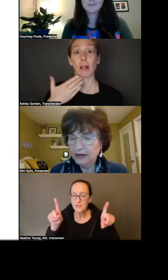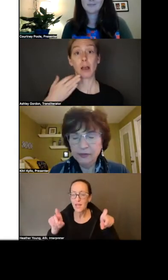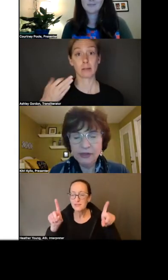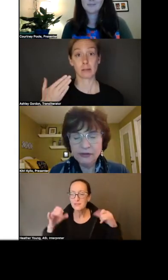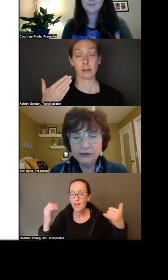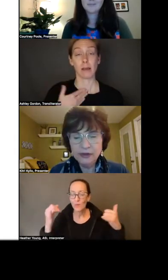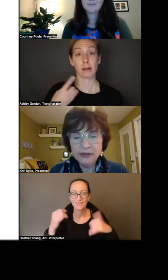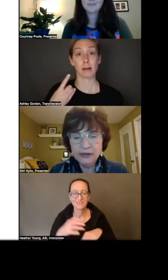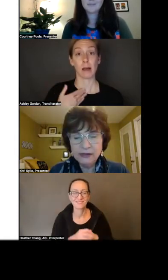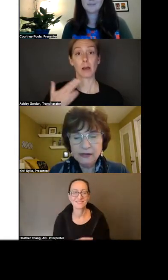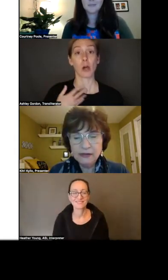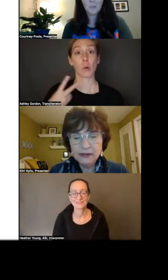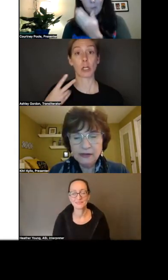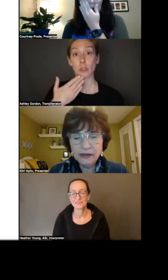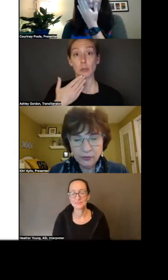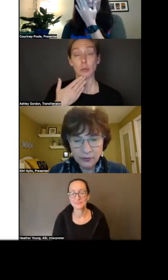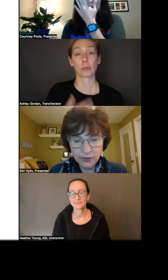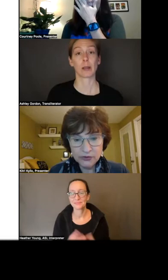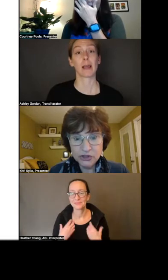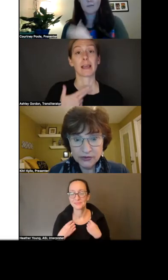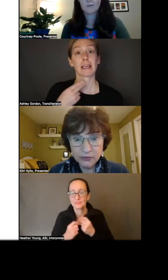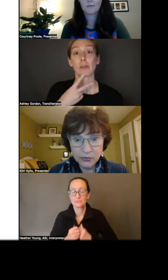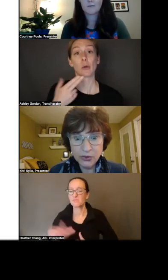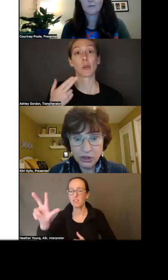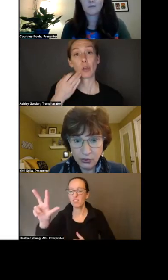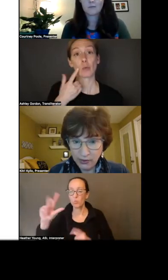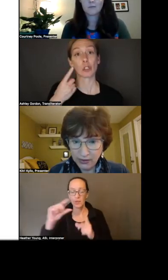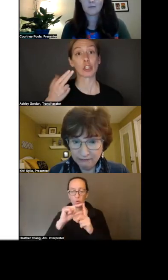And I'm going to give you three words just through cueing.